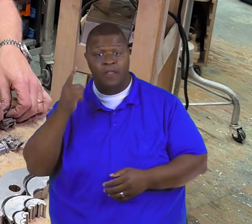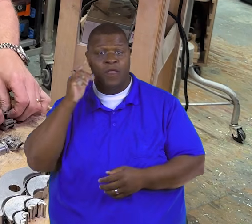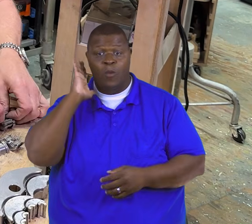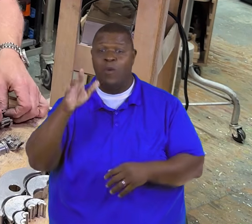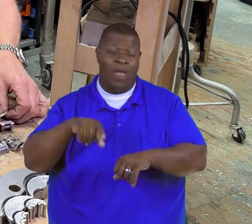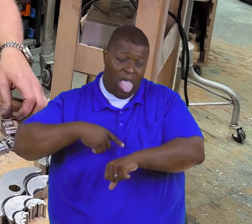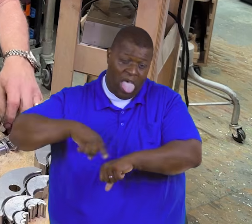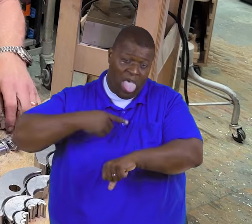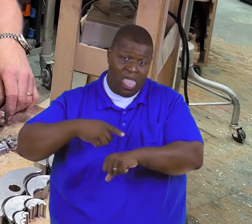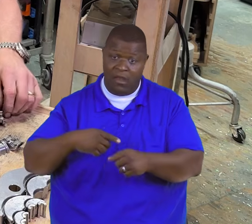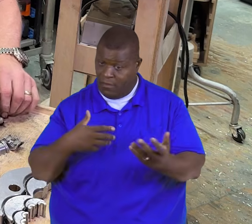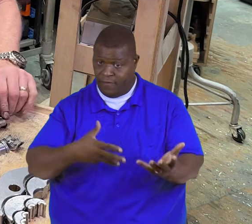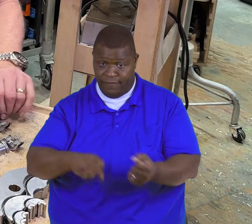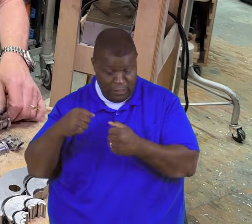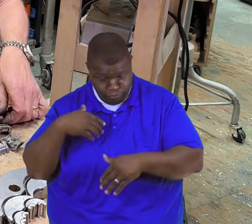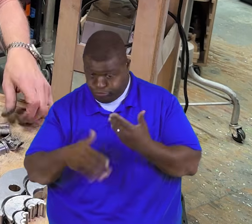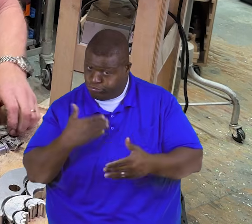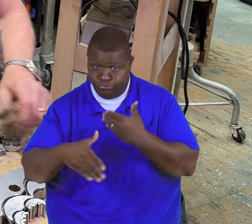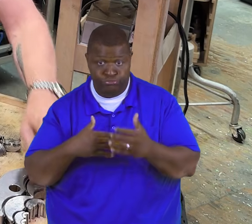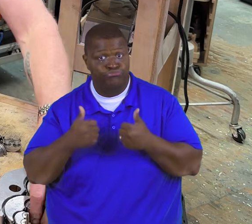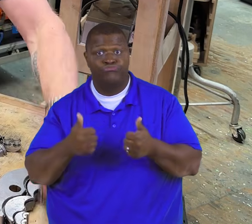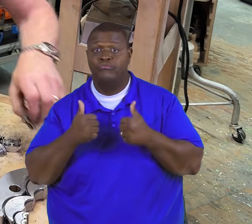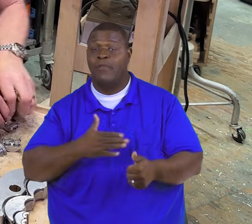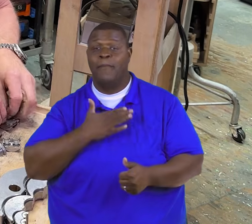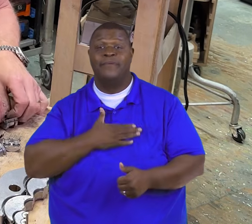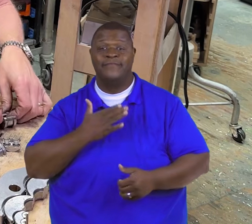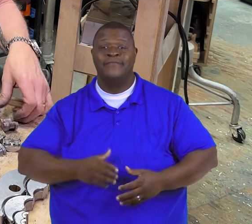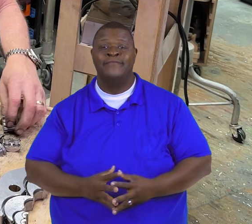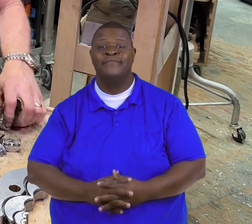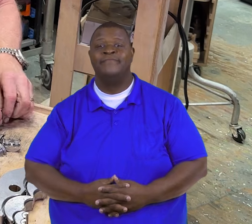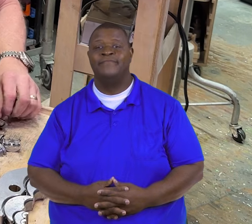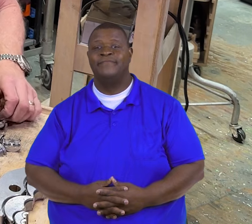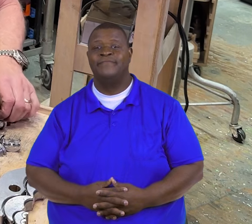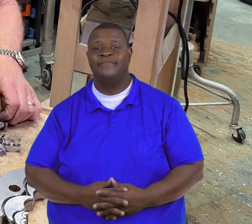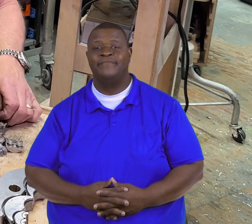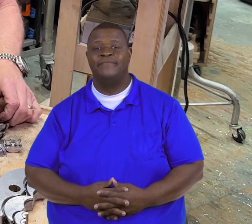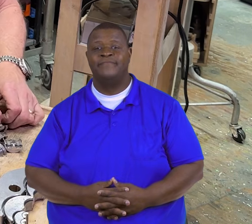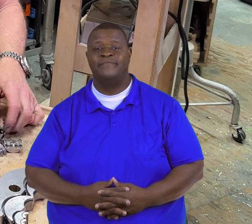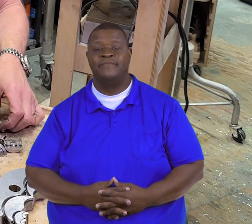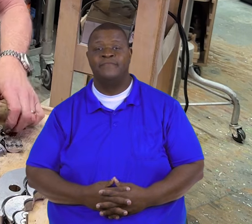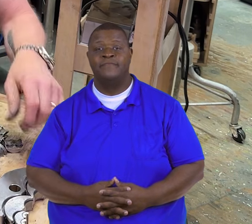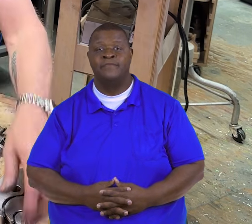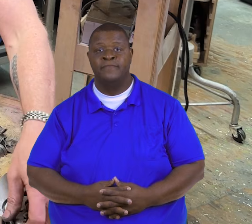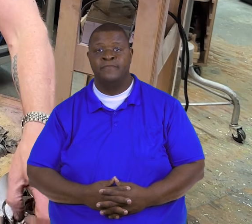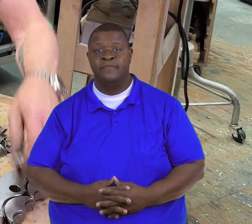I didn't actually think it would go this fast, to be fair. I thought it would go a lot slower, frankly.